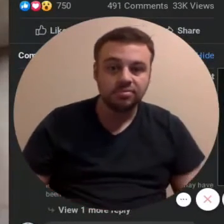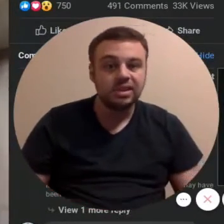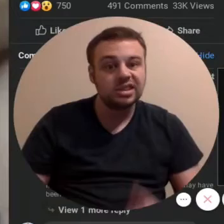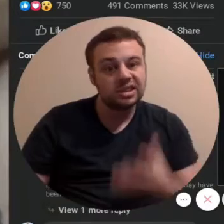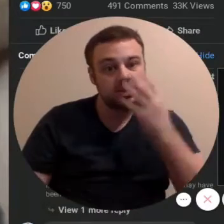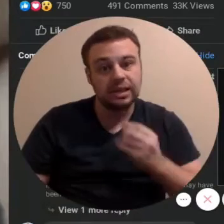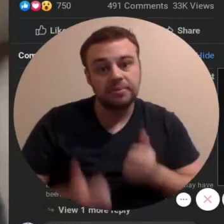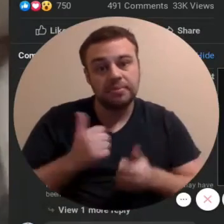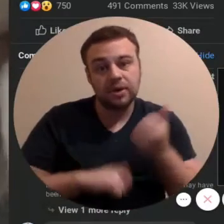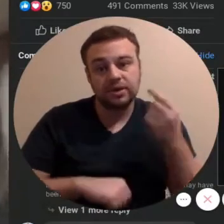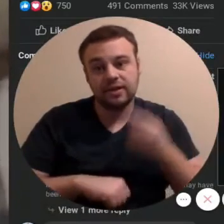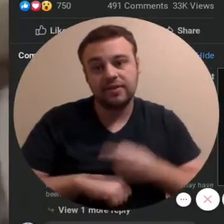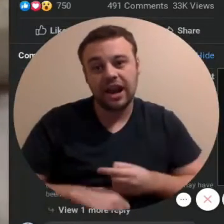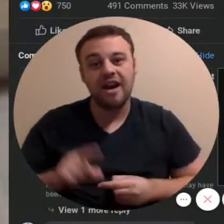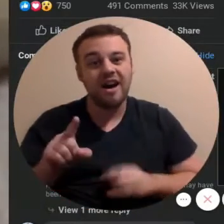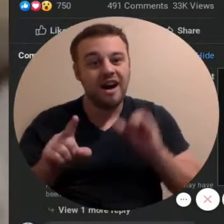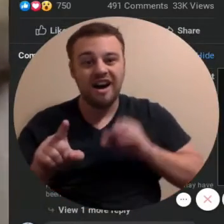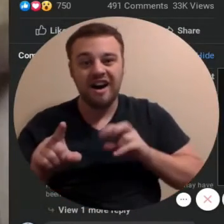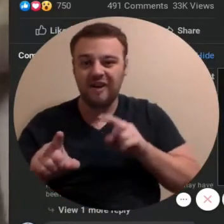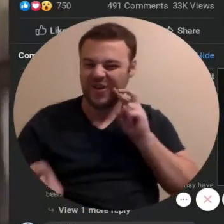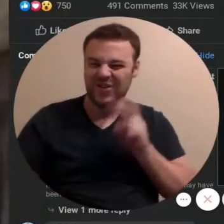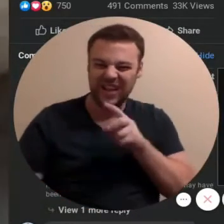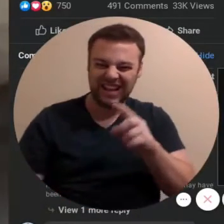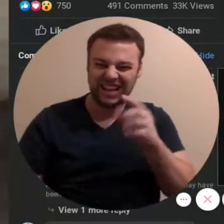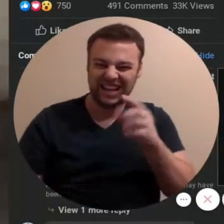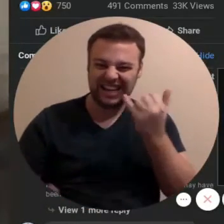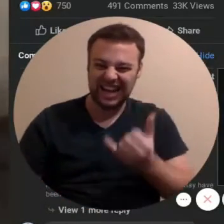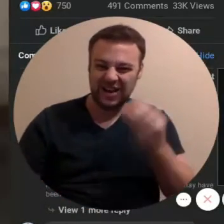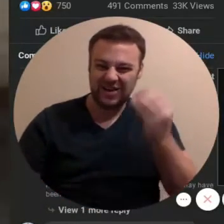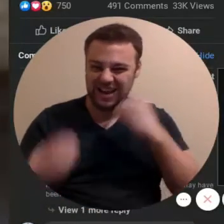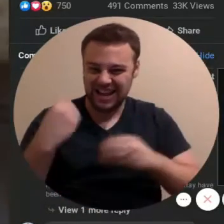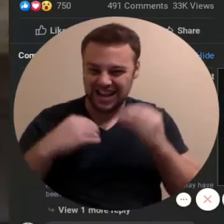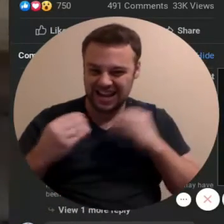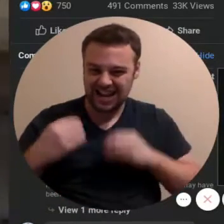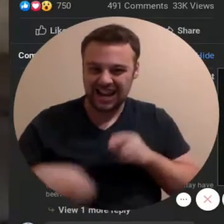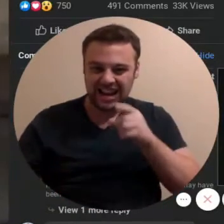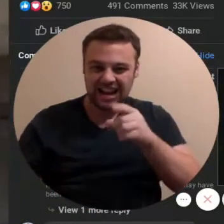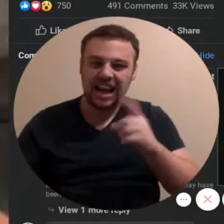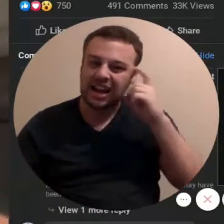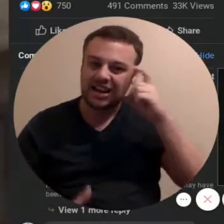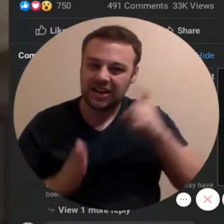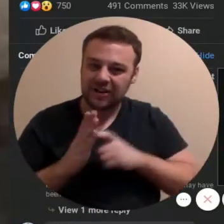Yeah, look at his hair. He's got this like nice back comb, it's almost like a John Travolta...